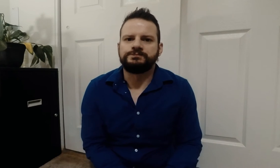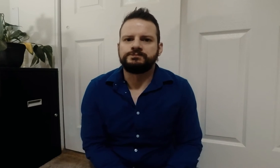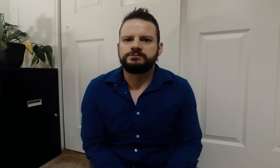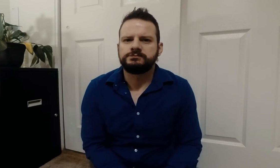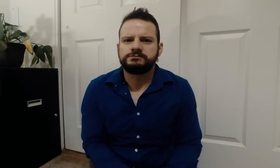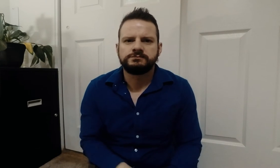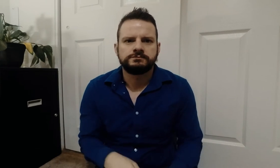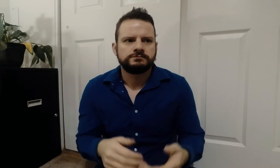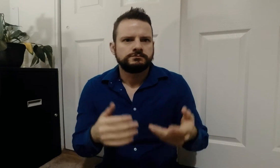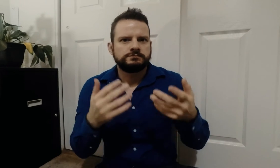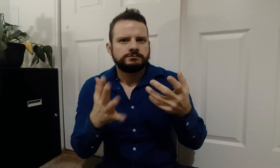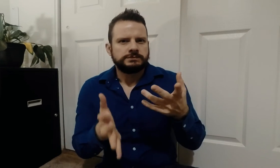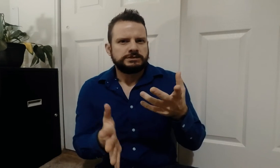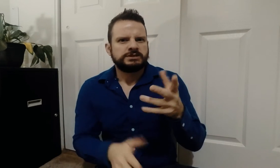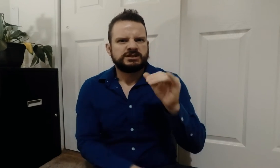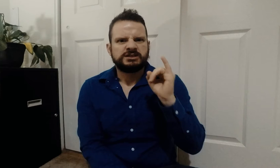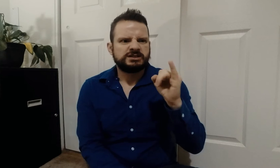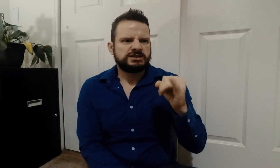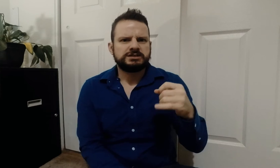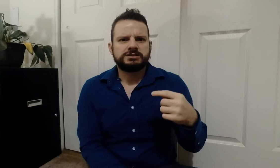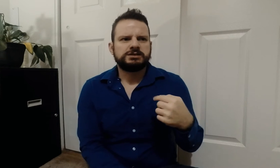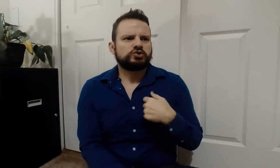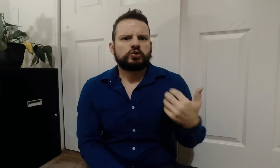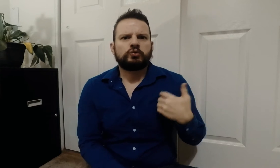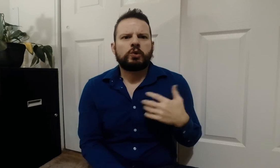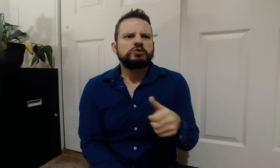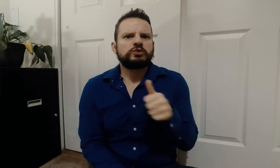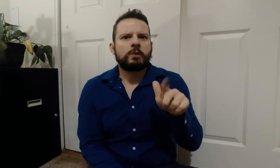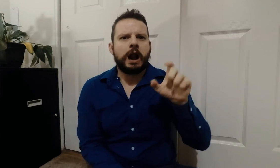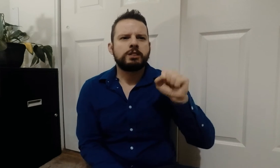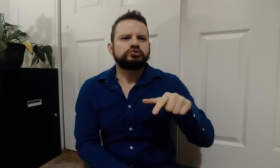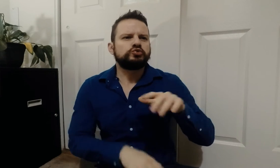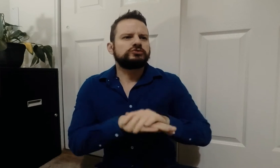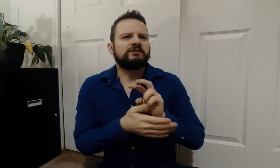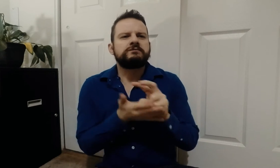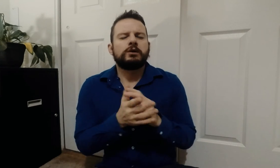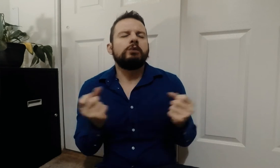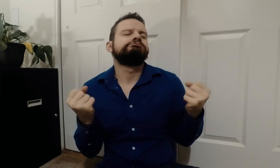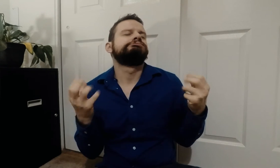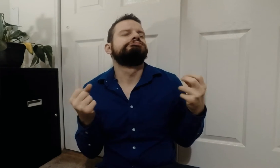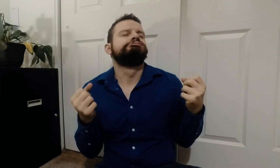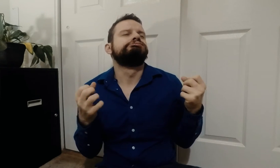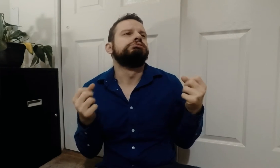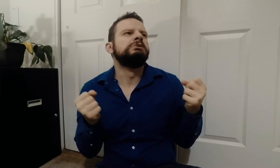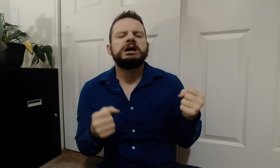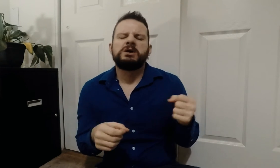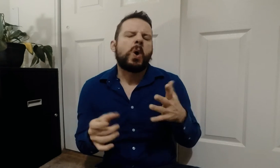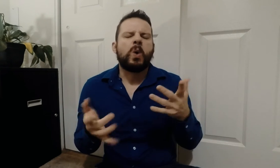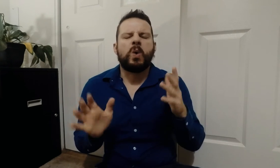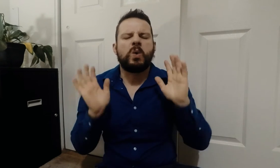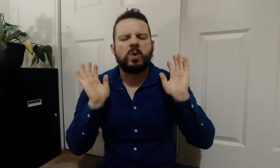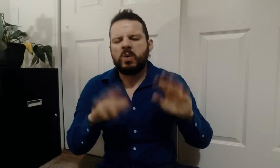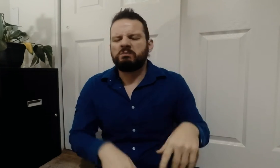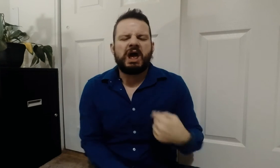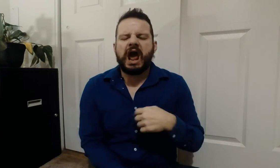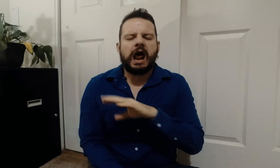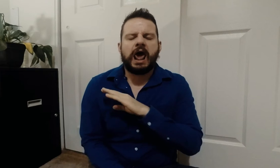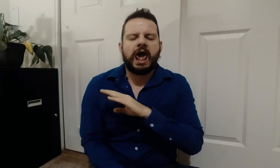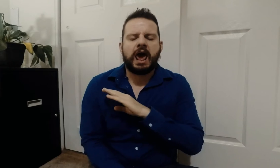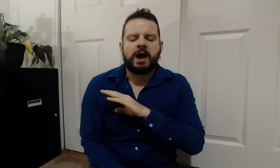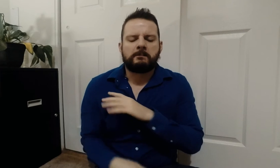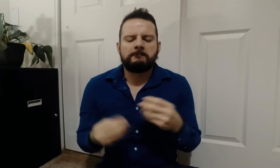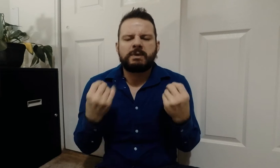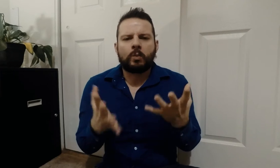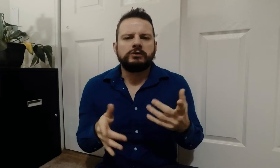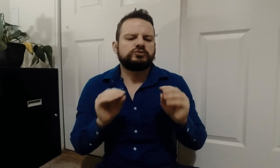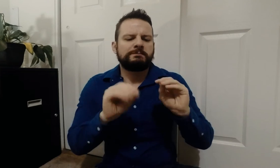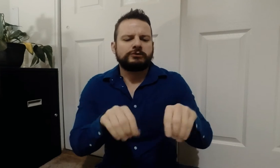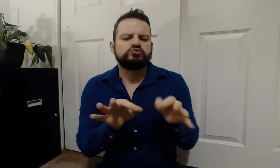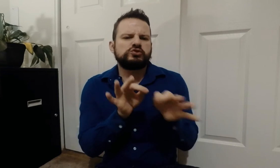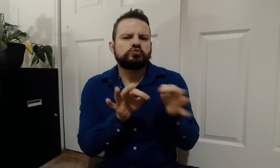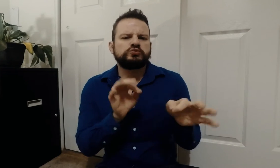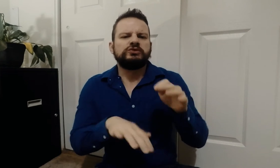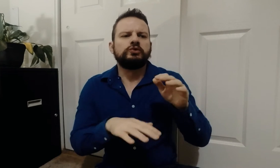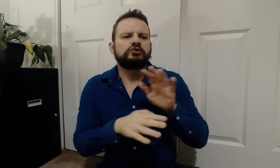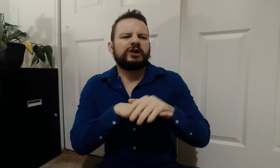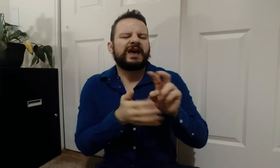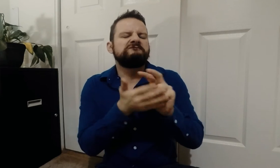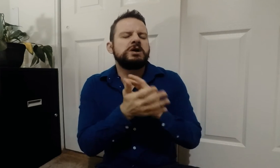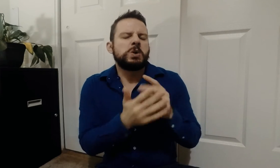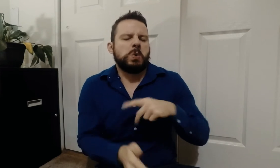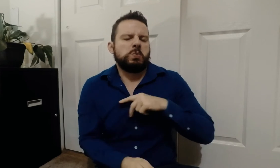If I'm using only LSQ on this video and I decide not to have the need for captions on my video...